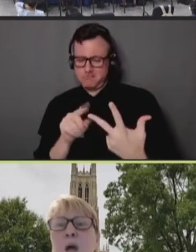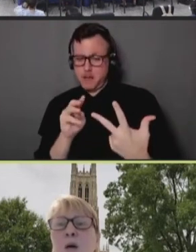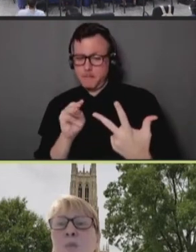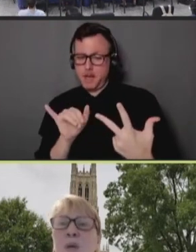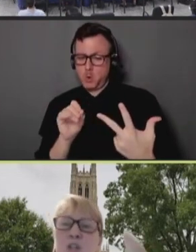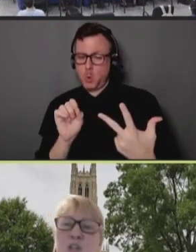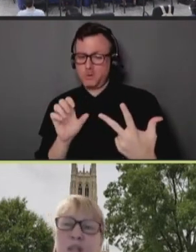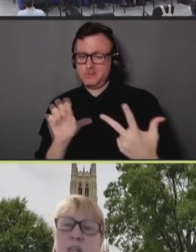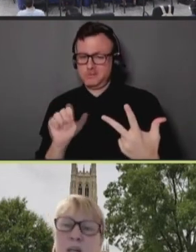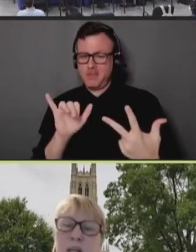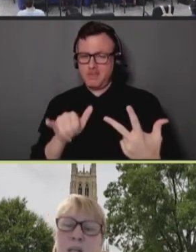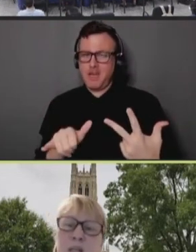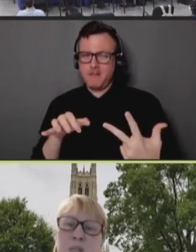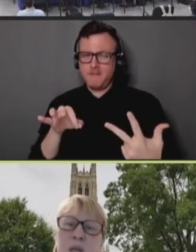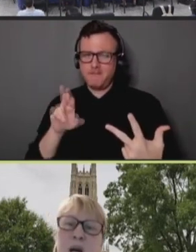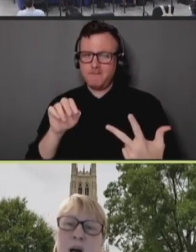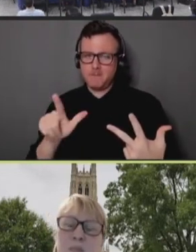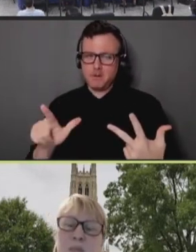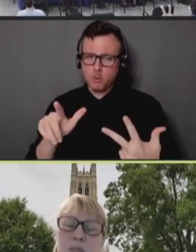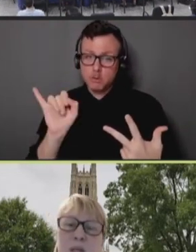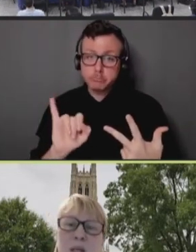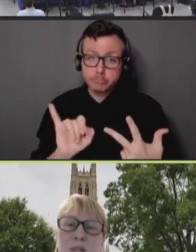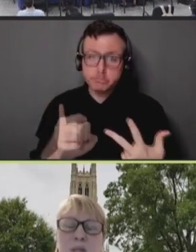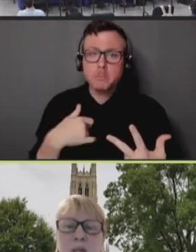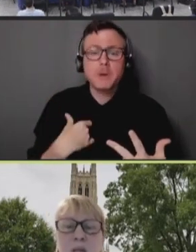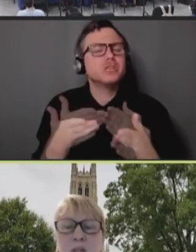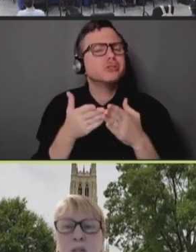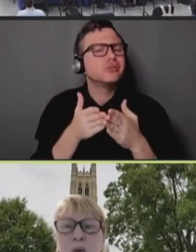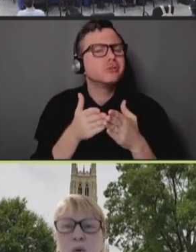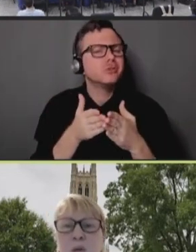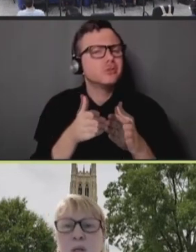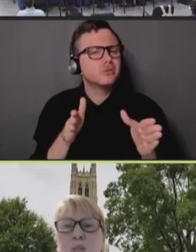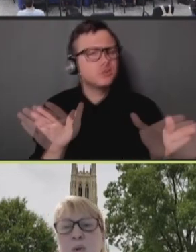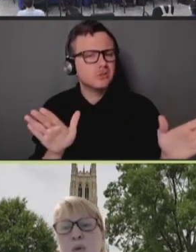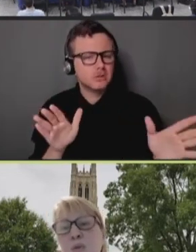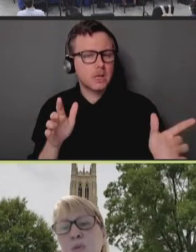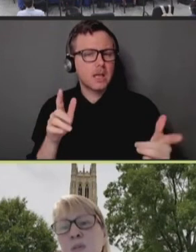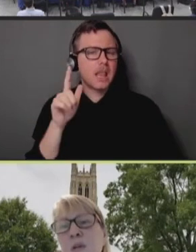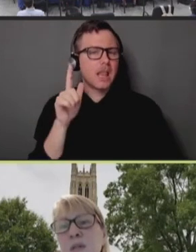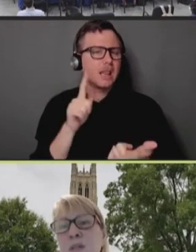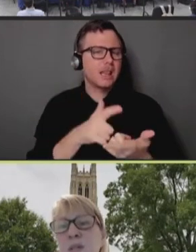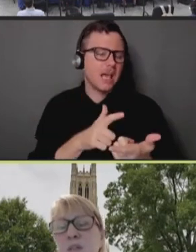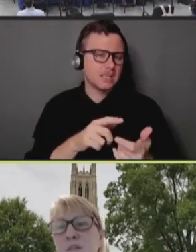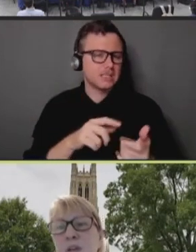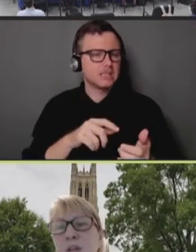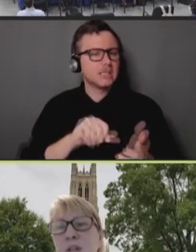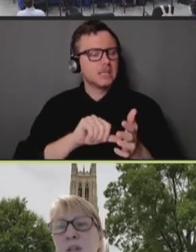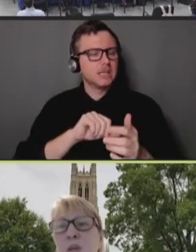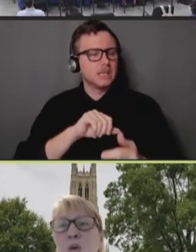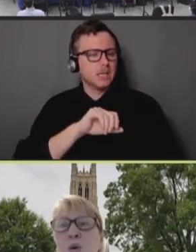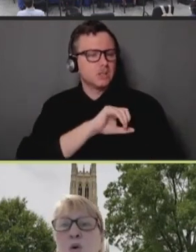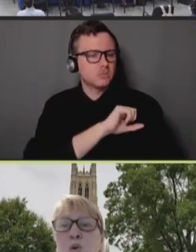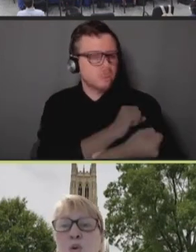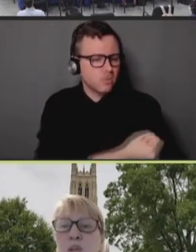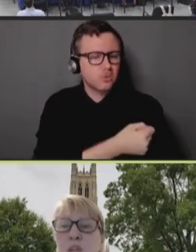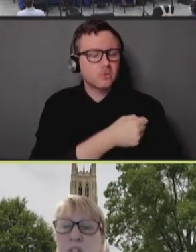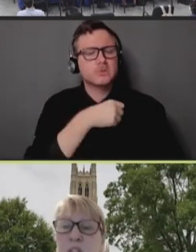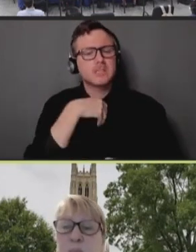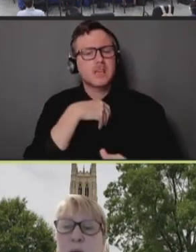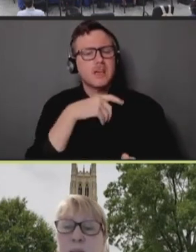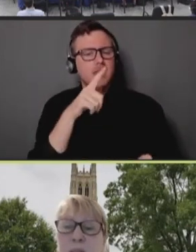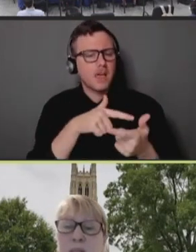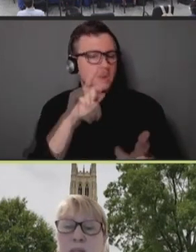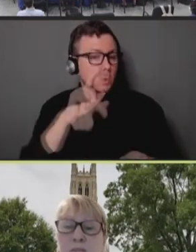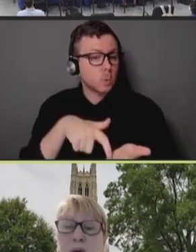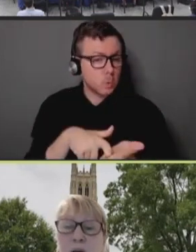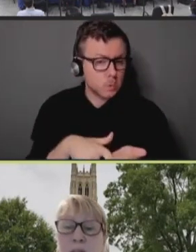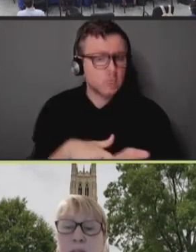But generally, it becomes a strong -- there's less risk significant despite the fact that